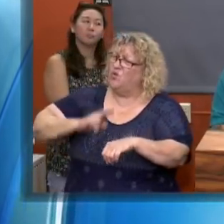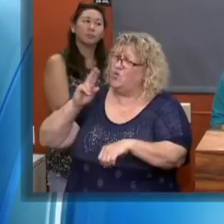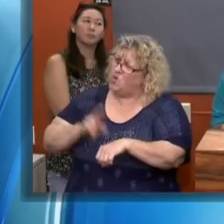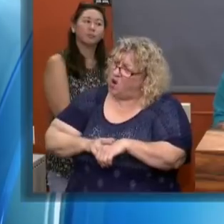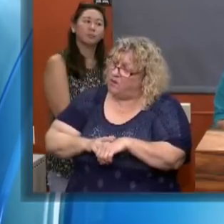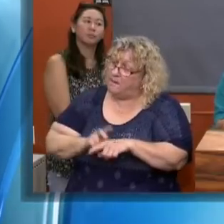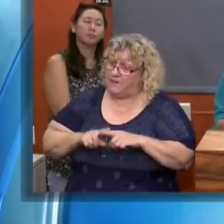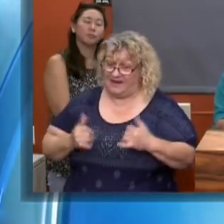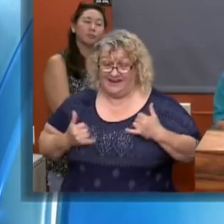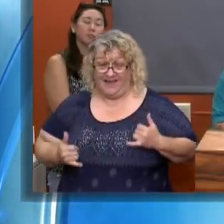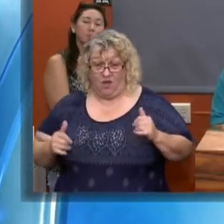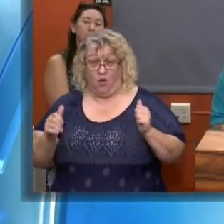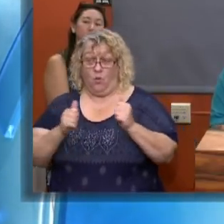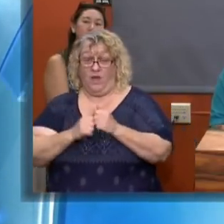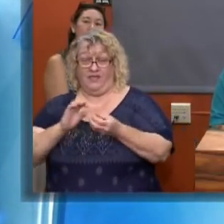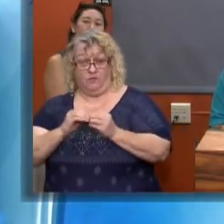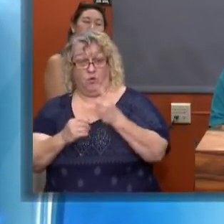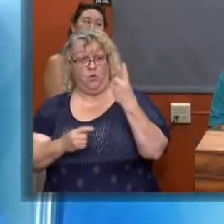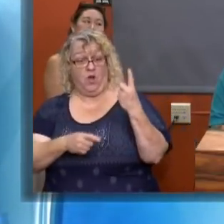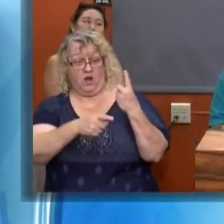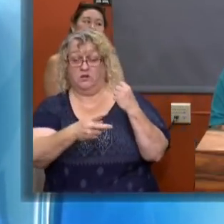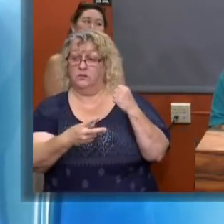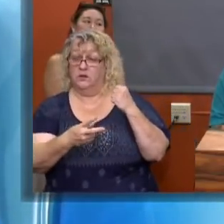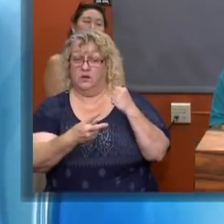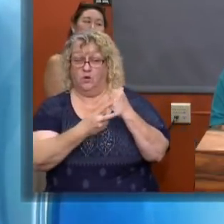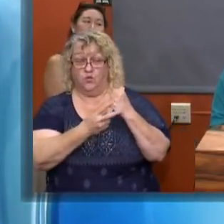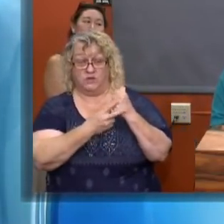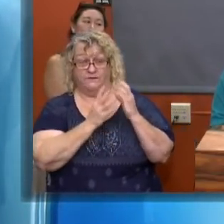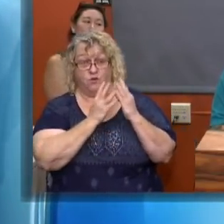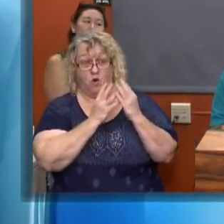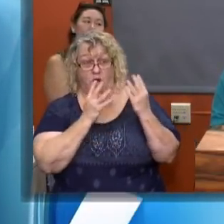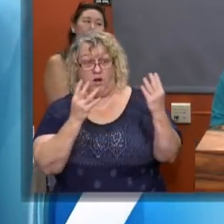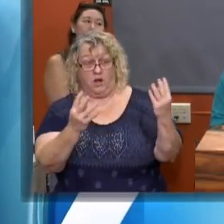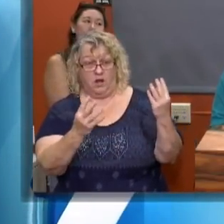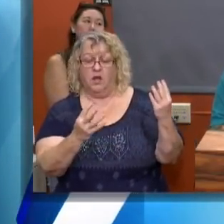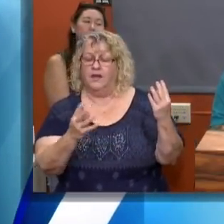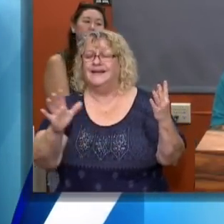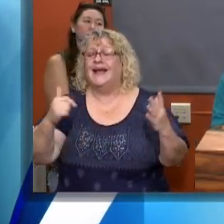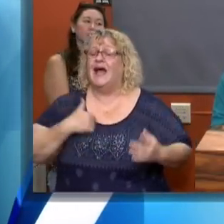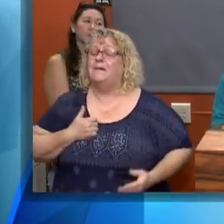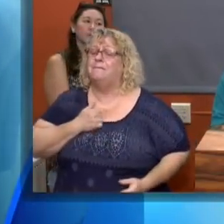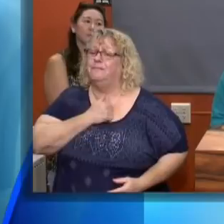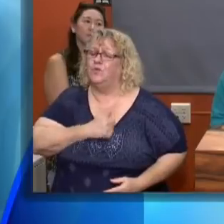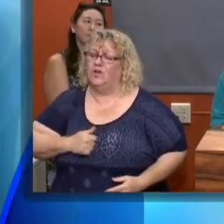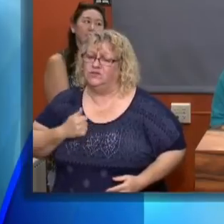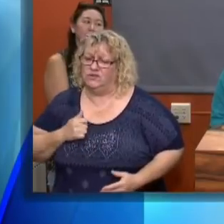SIPHONING OUT THE WATER OR TRYING TO RELEW RE-- REDUCE THE LEVEL KIND OF NORMAL PRACTICE.